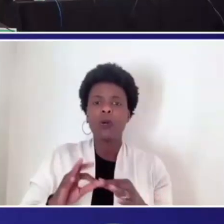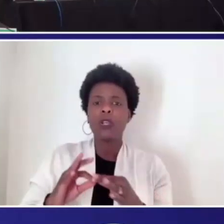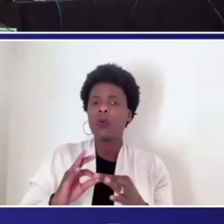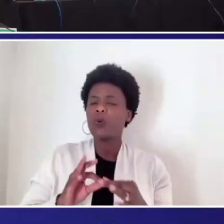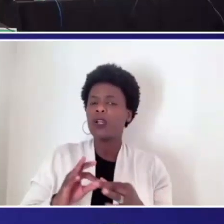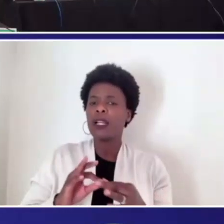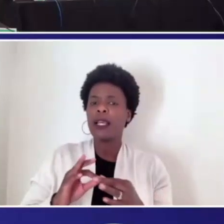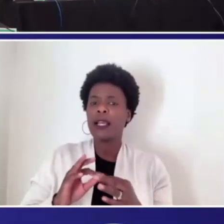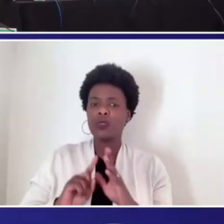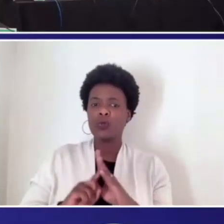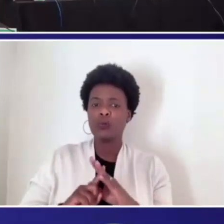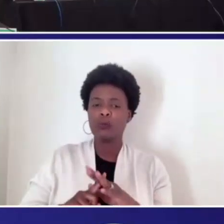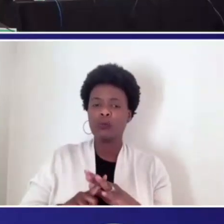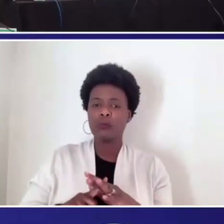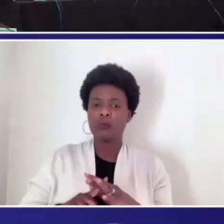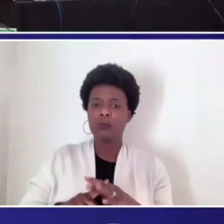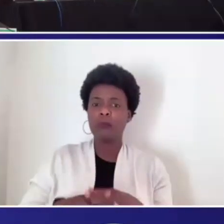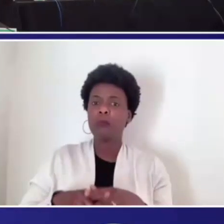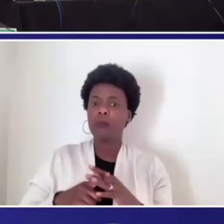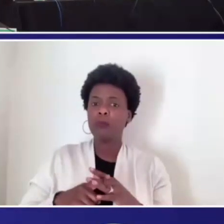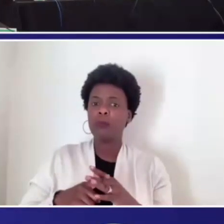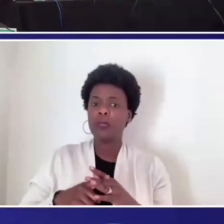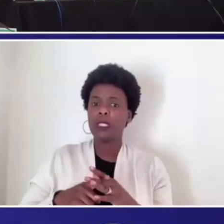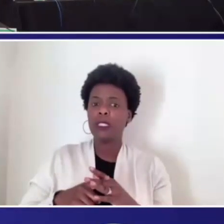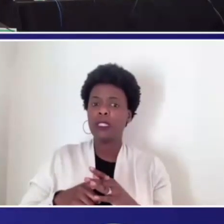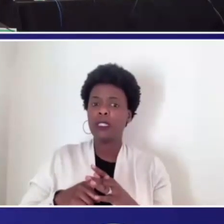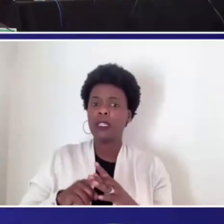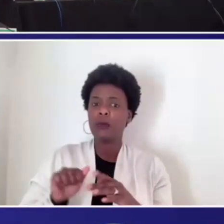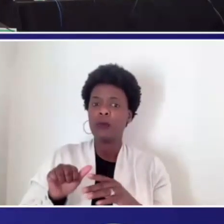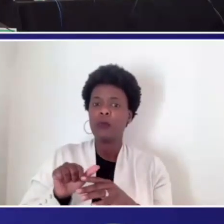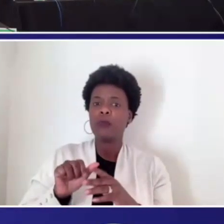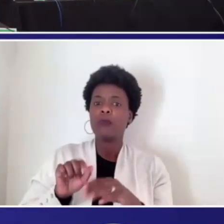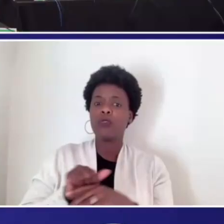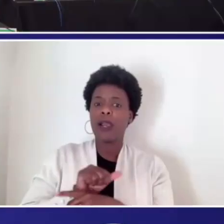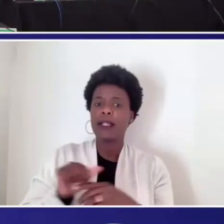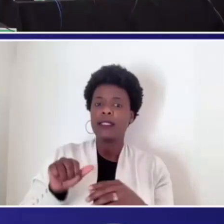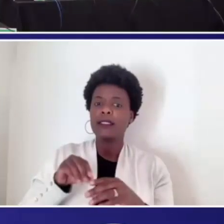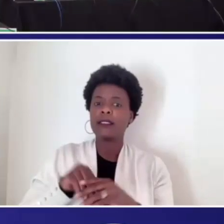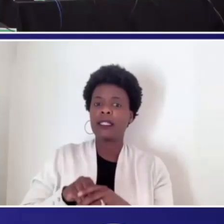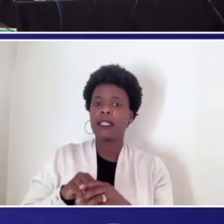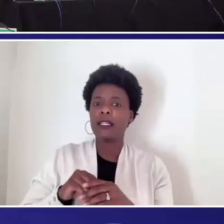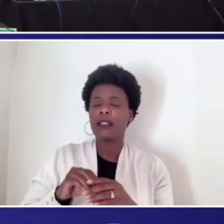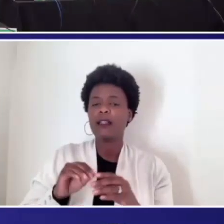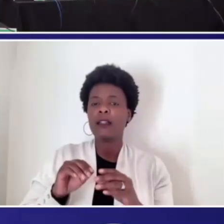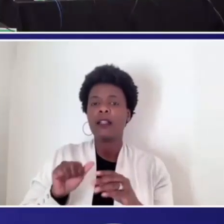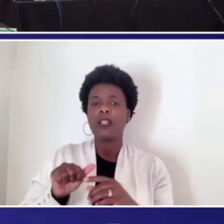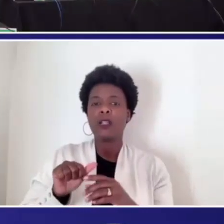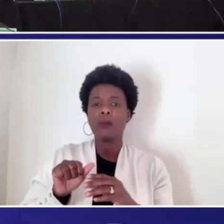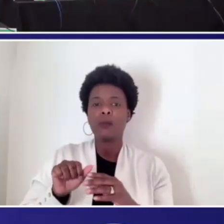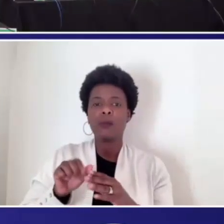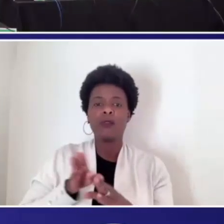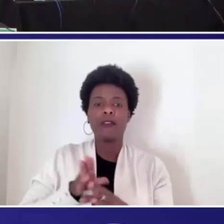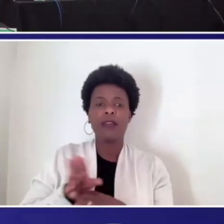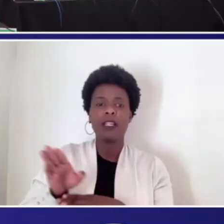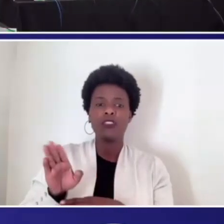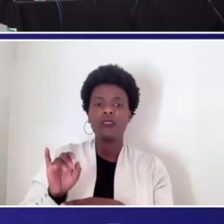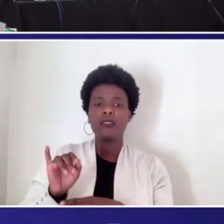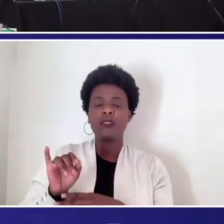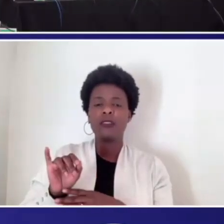profession -- practice in a given profession? If you're not -- if -- I don't, I don't see the,